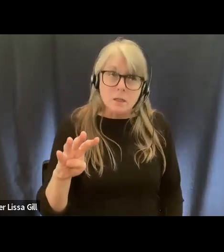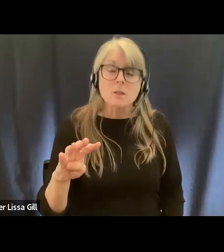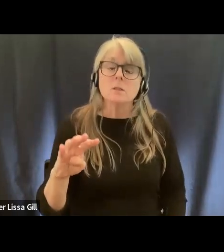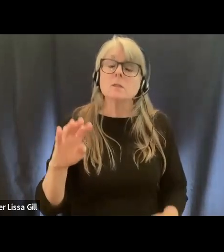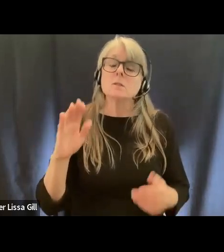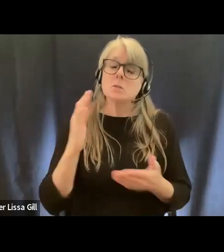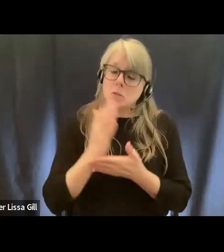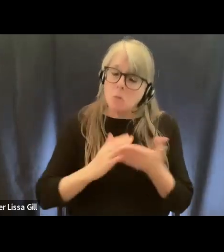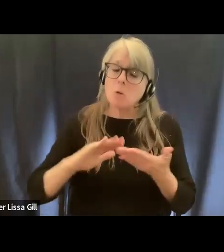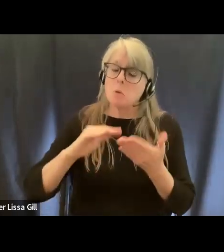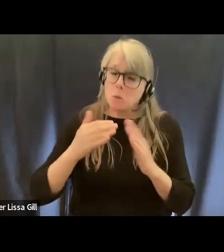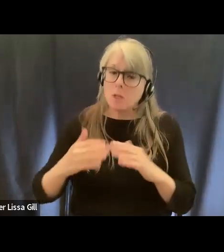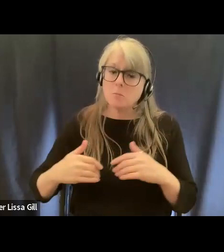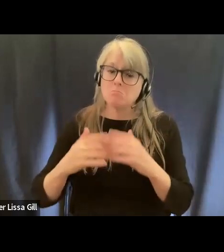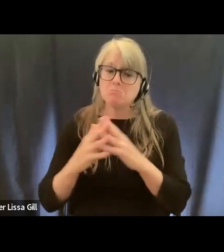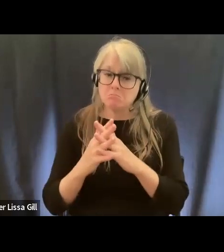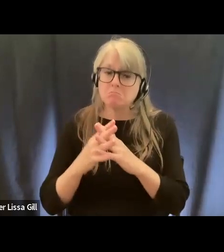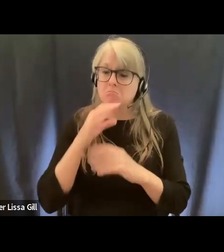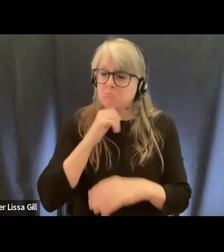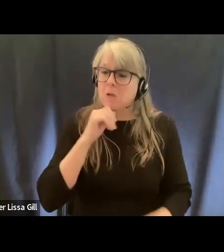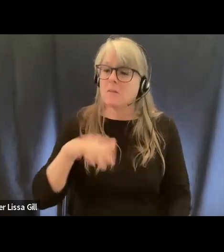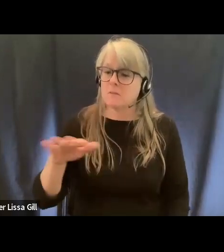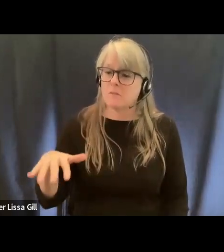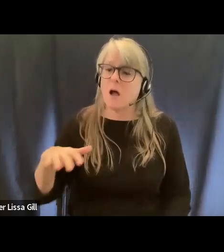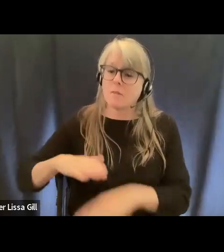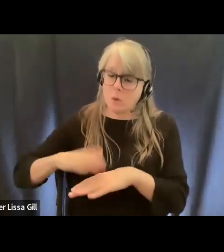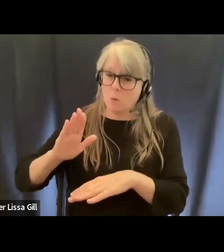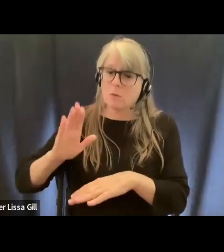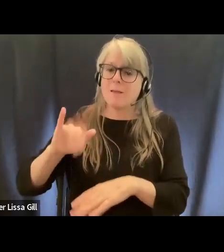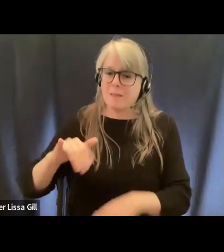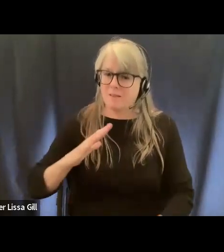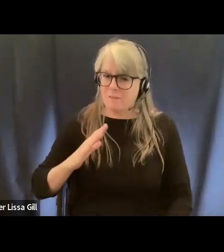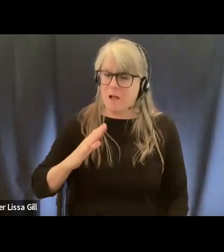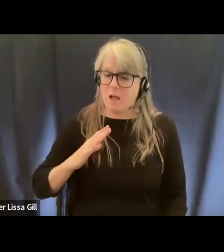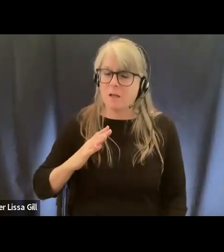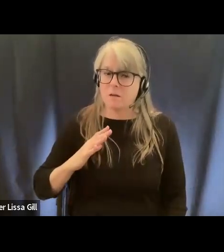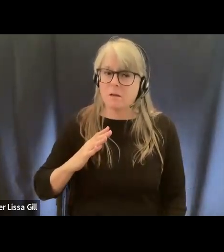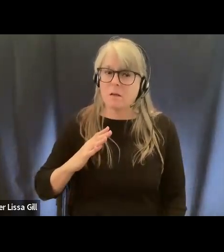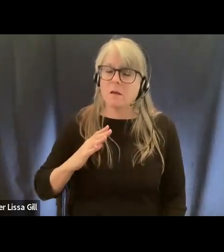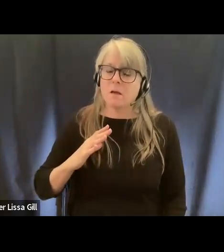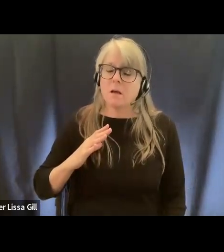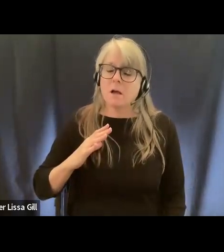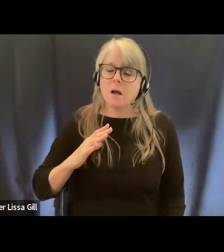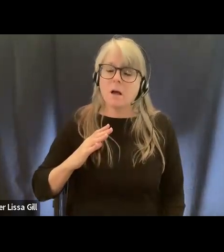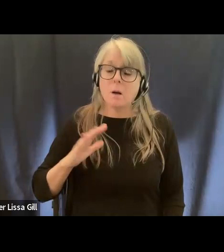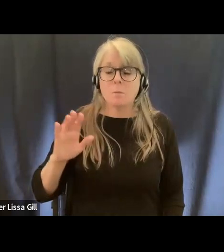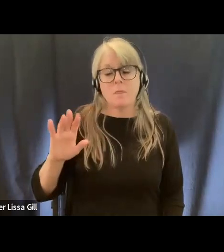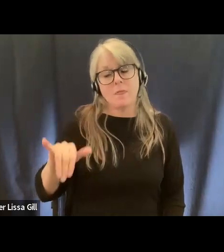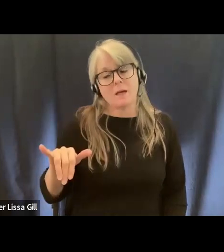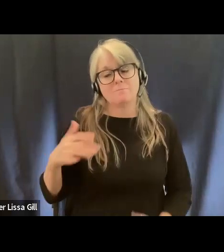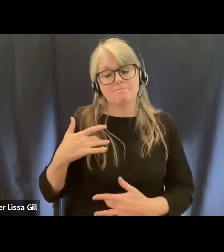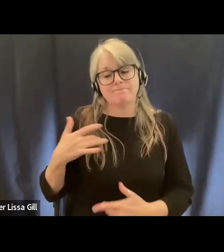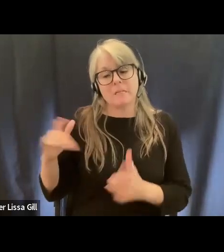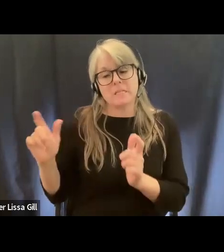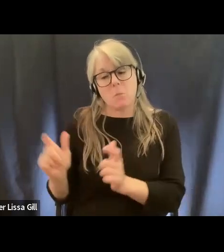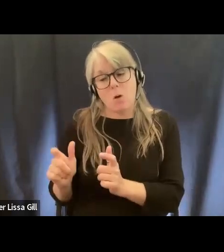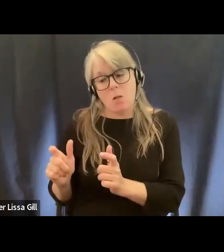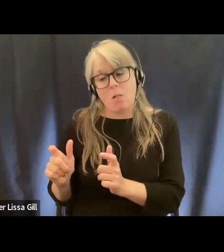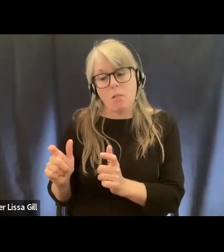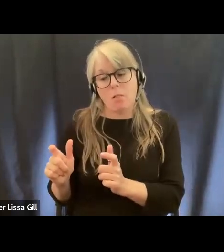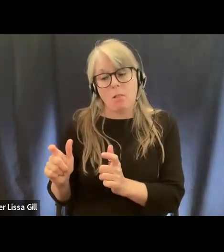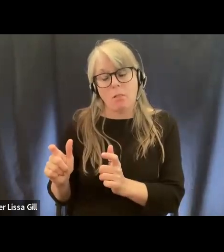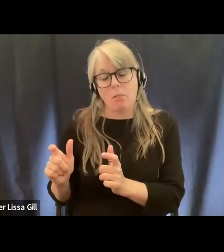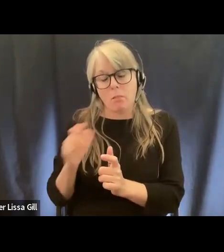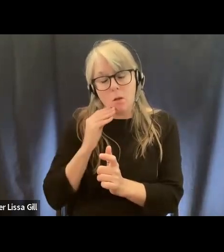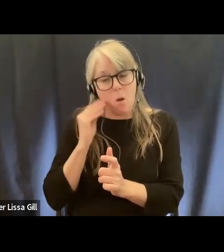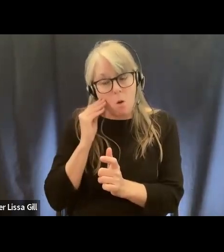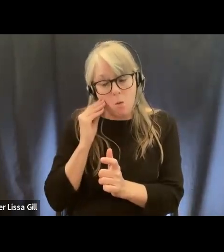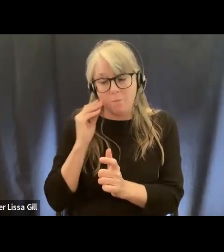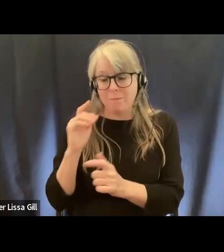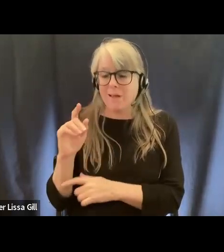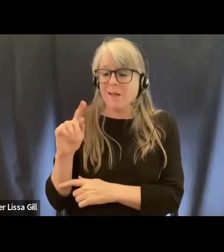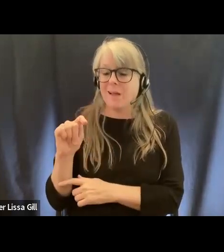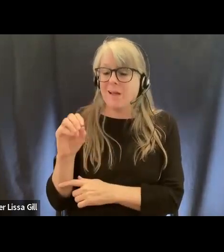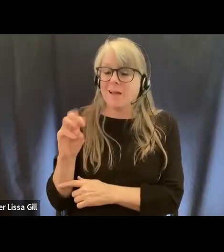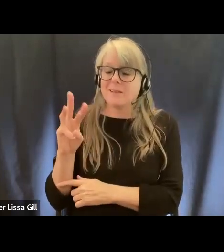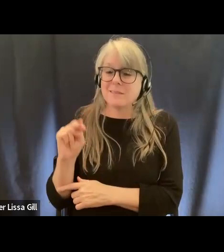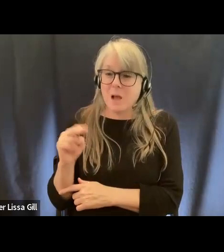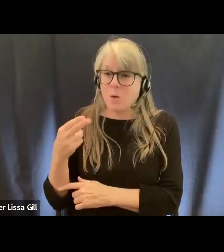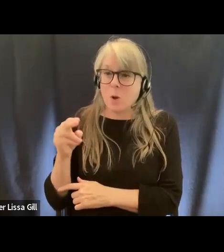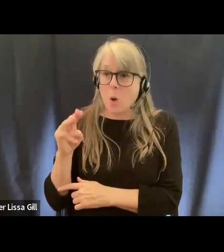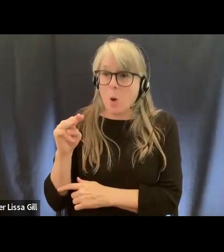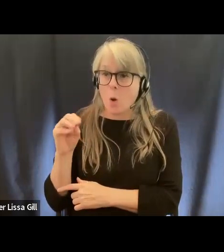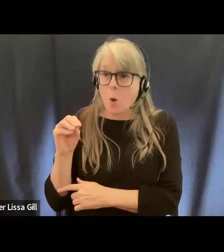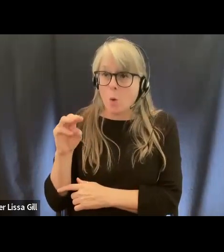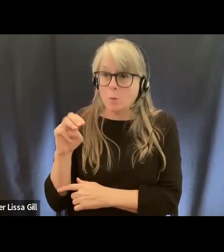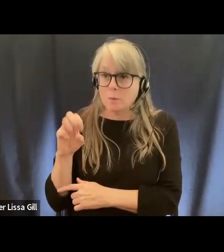But those are generally smaller downsized homes, town homes. You know, 2 bedrooms most of the time.